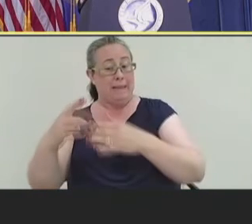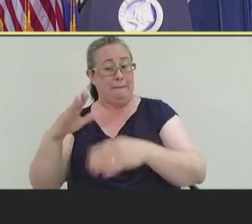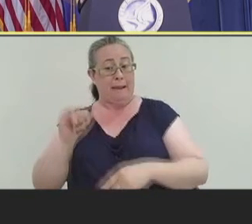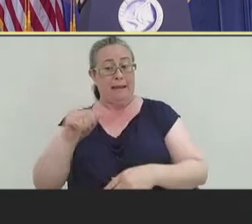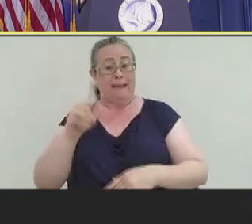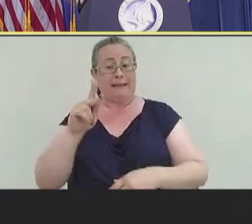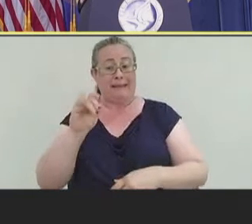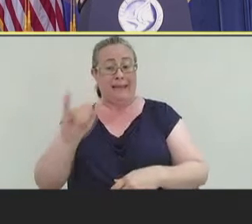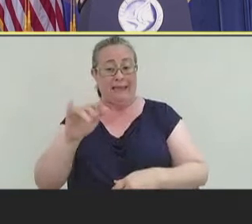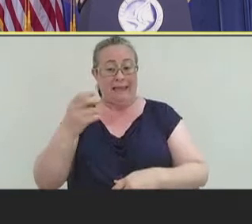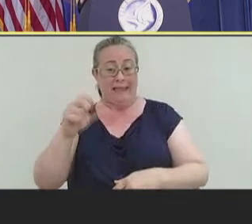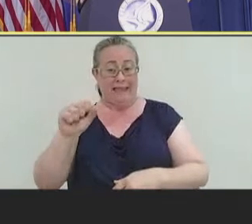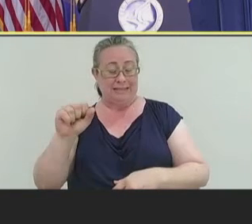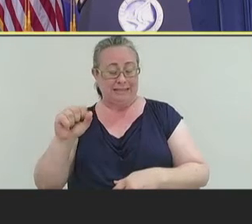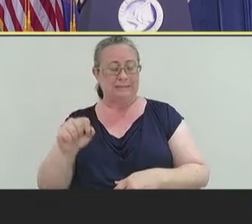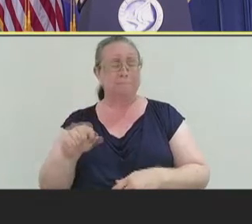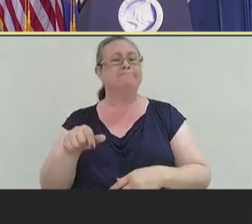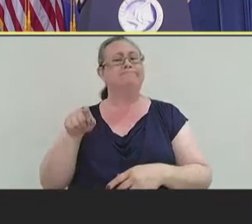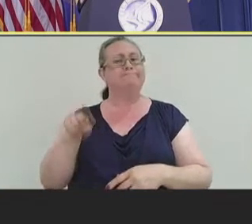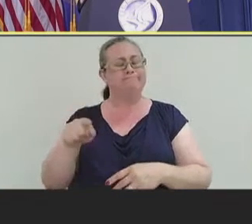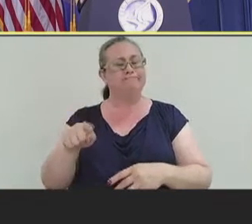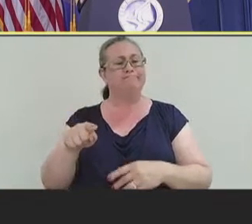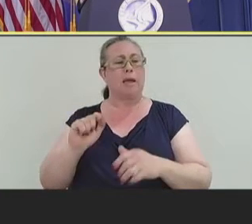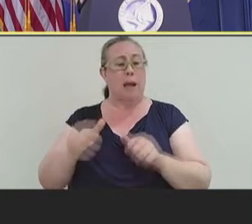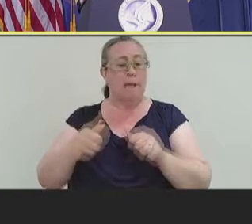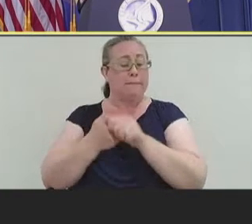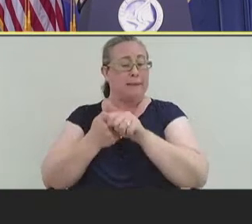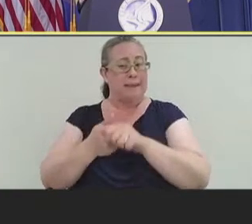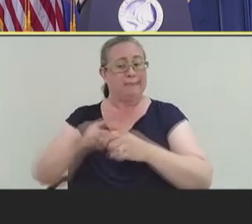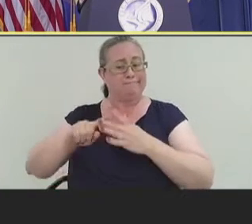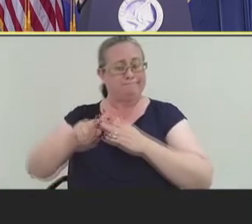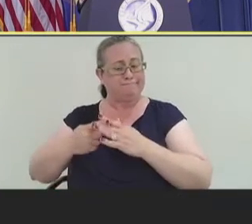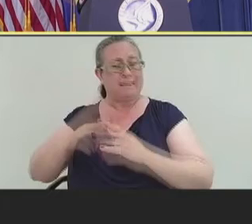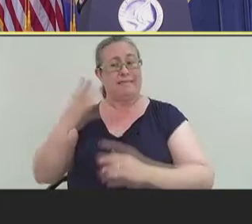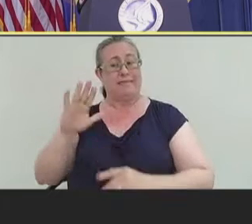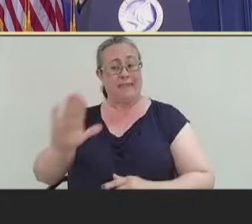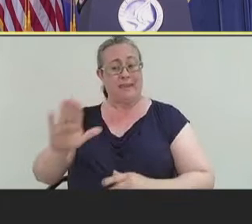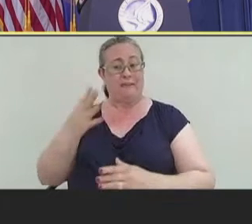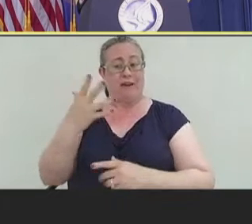started planning to update the five-year national strategy in 2026. We are already